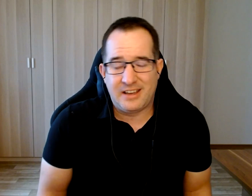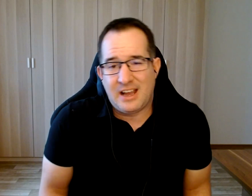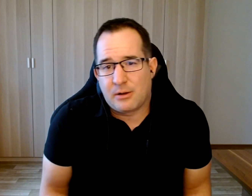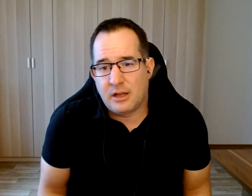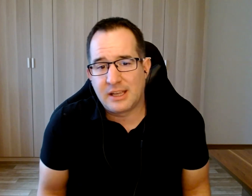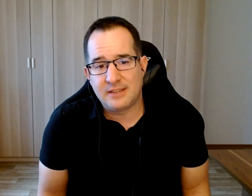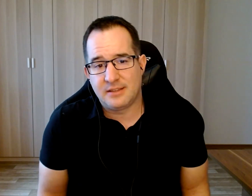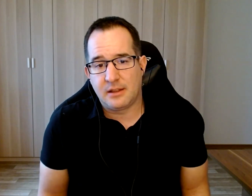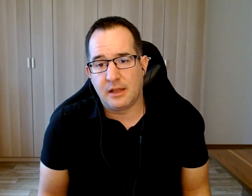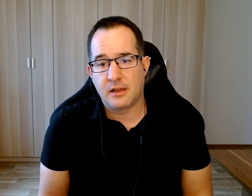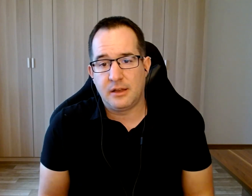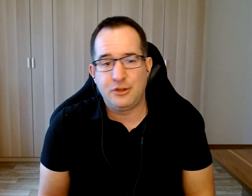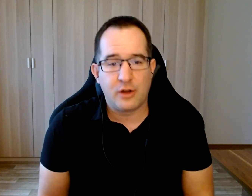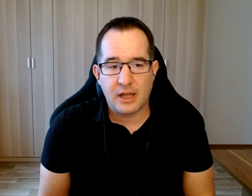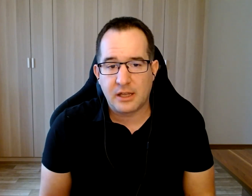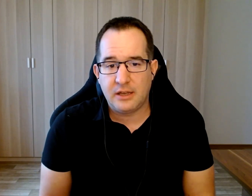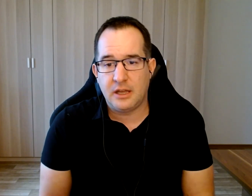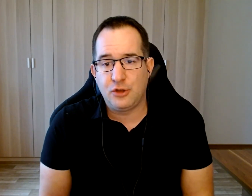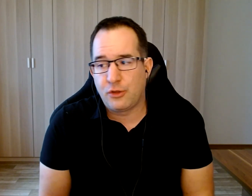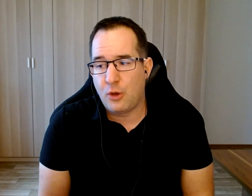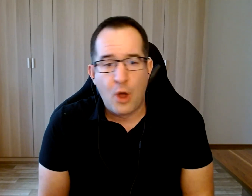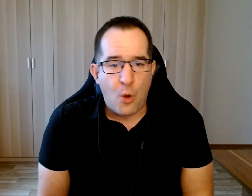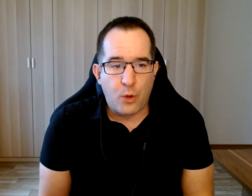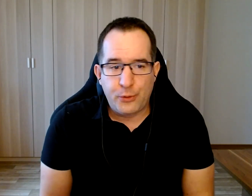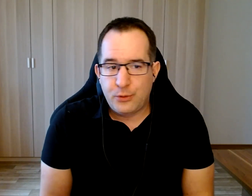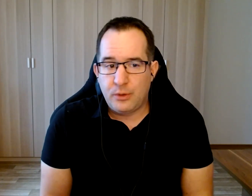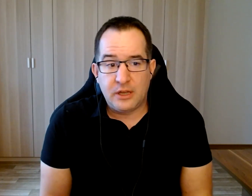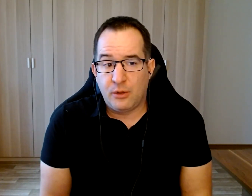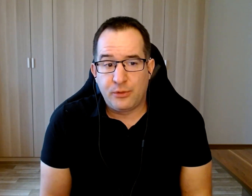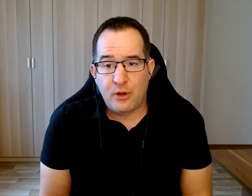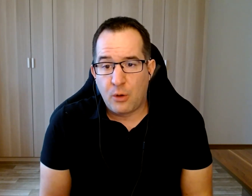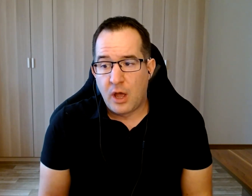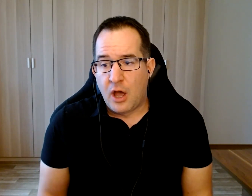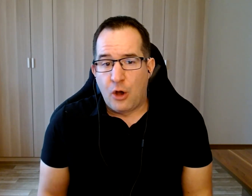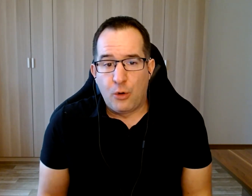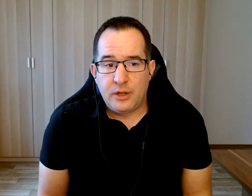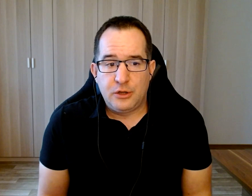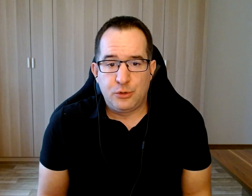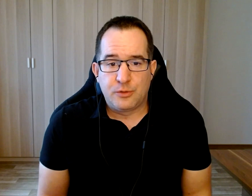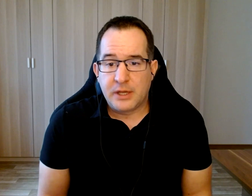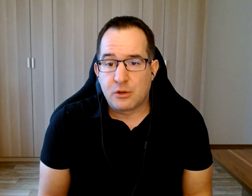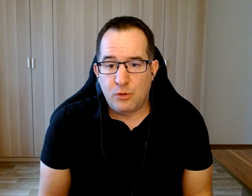They are against it. They don't like it. They don't know what to do. They don't know who they should speak to.